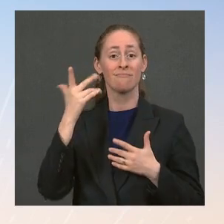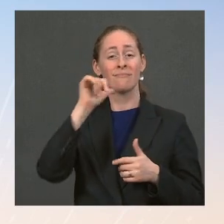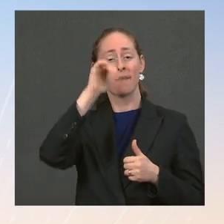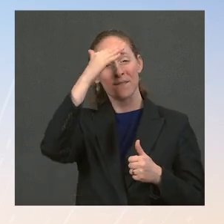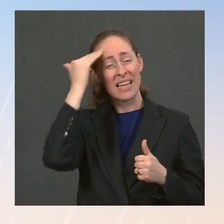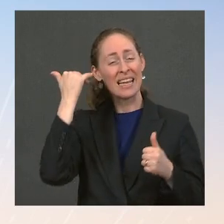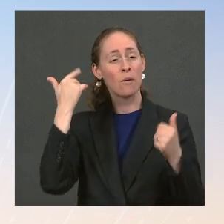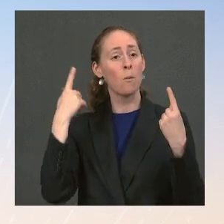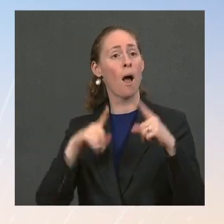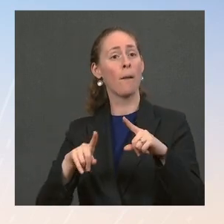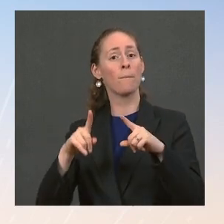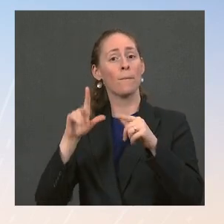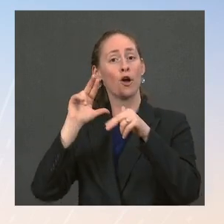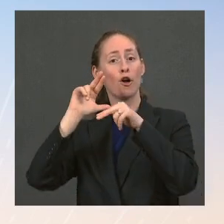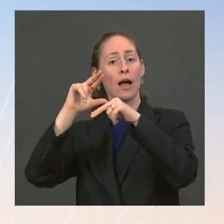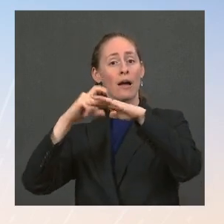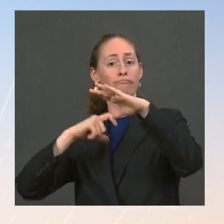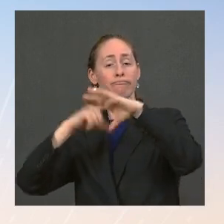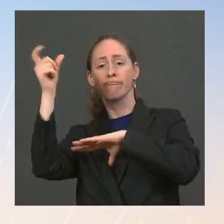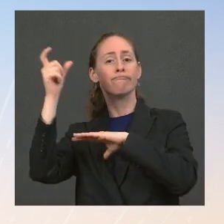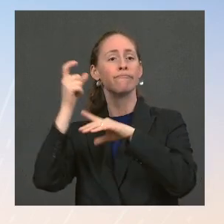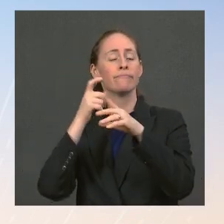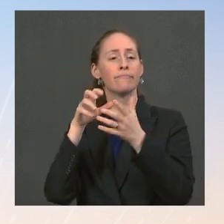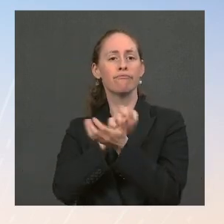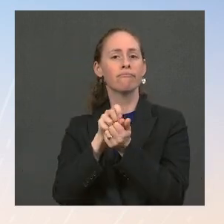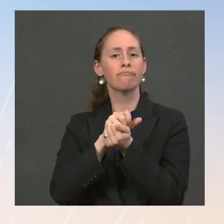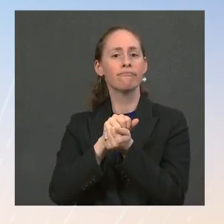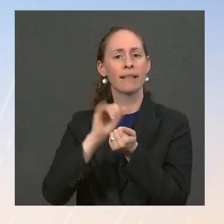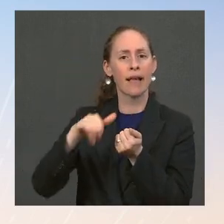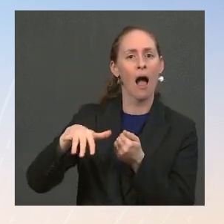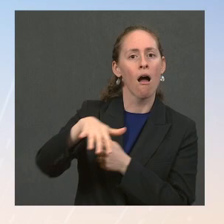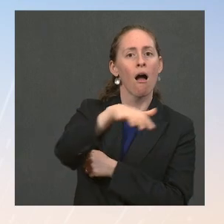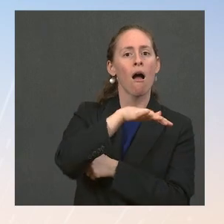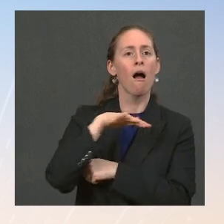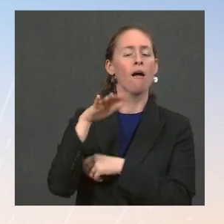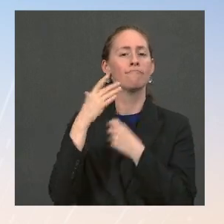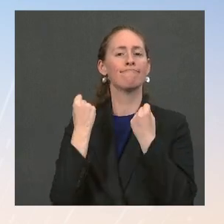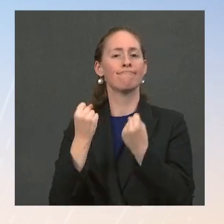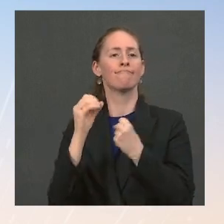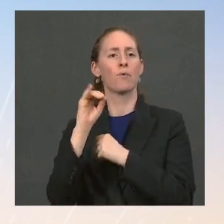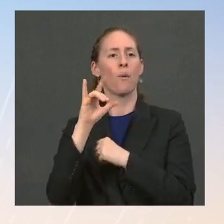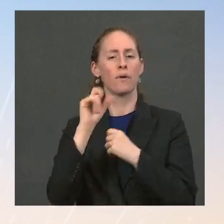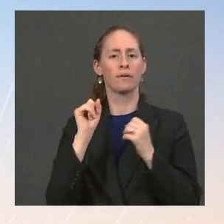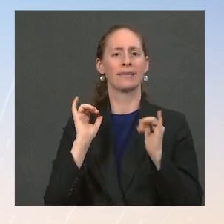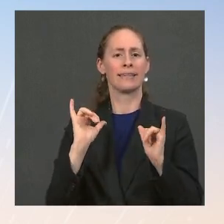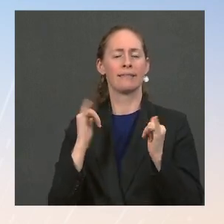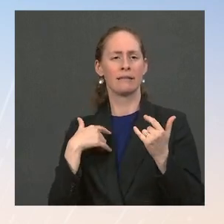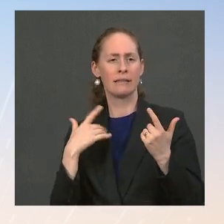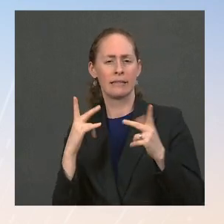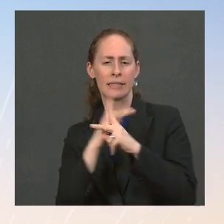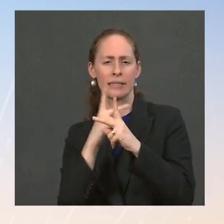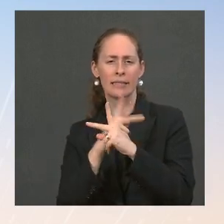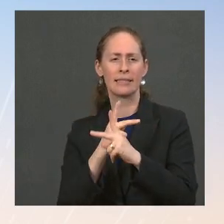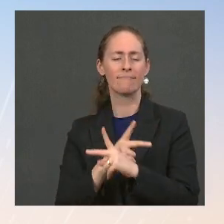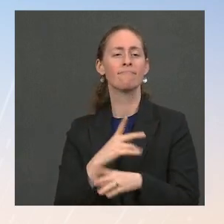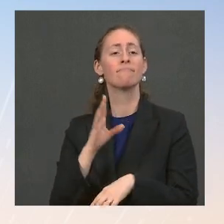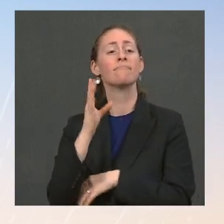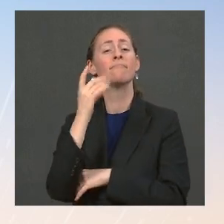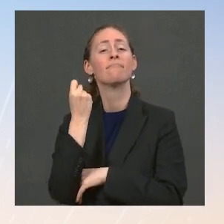which we took steps to address, certainly, at the time. But our view -- to go back to your original question -- is also that while we need to take steps